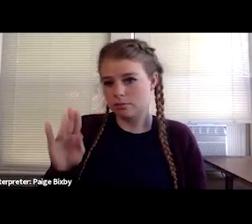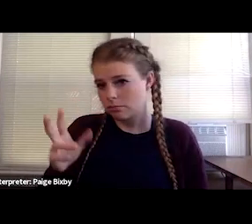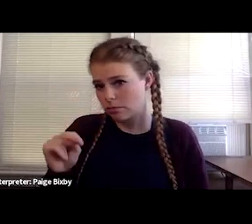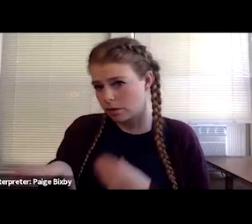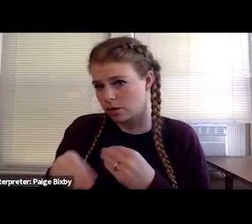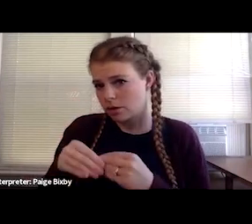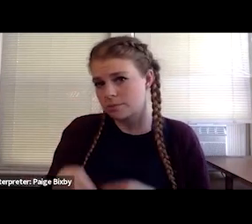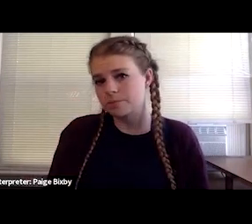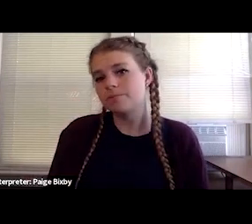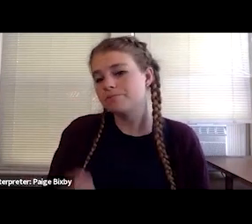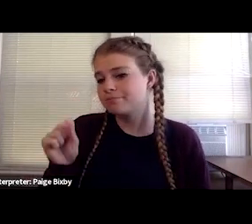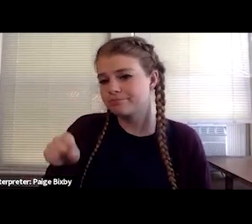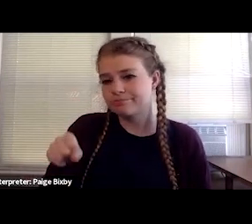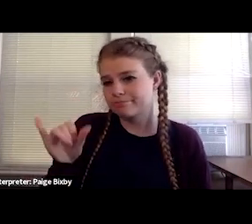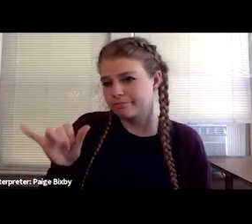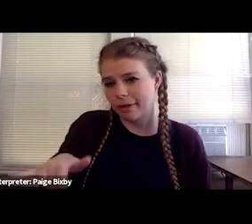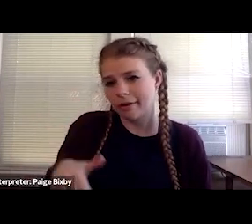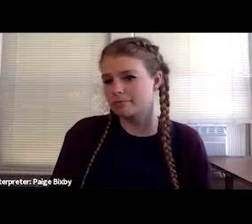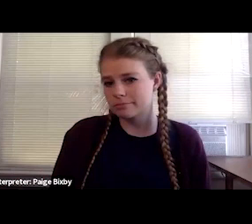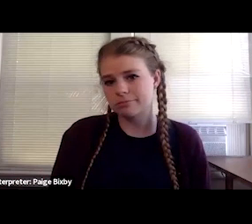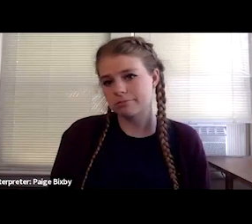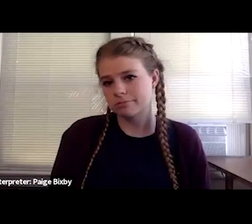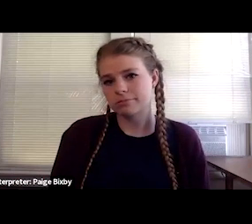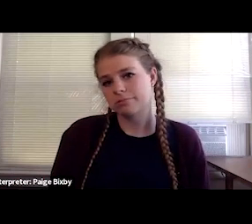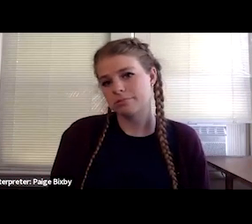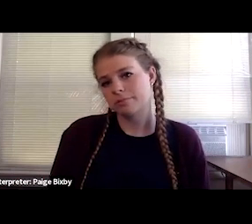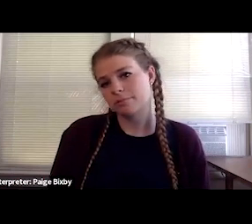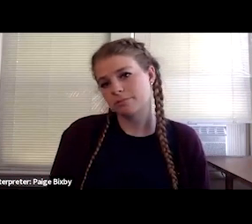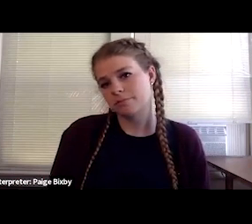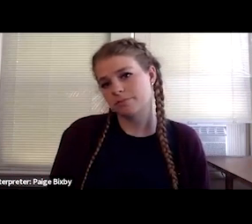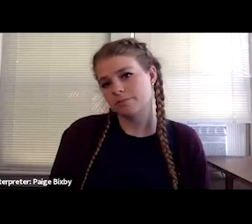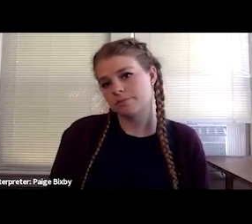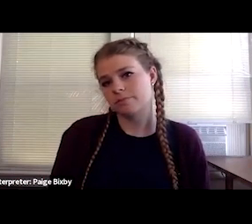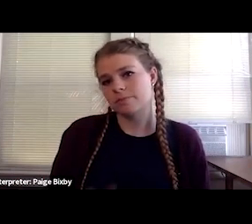I mean, yeah, that says it all there. I mean, right now I'm still injecting, like I said,